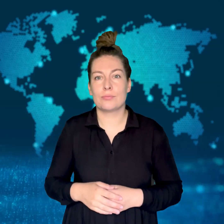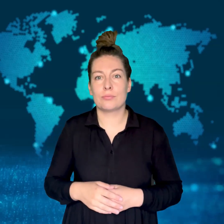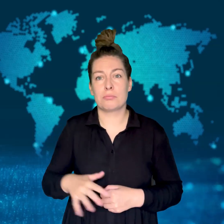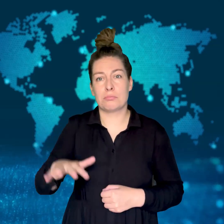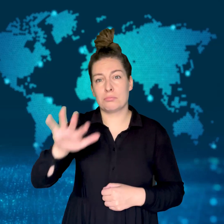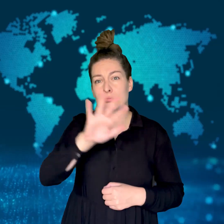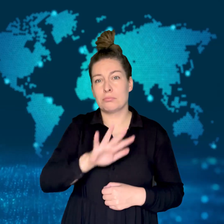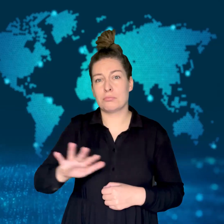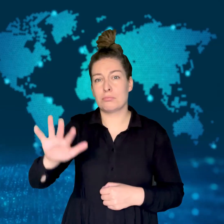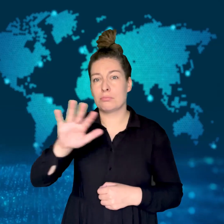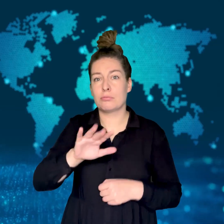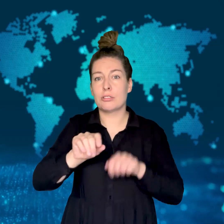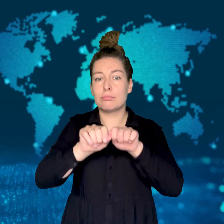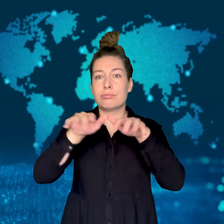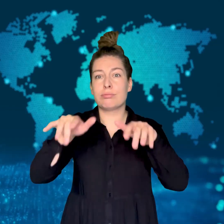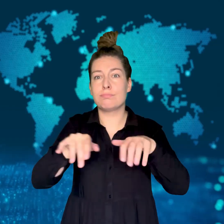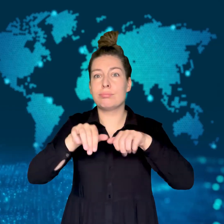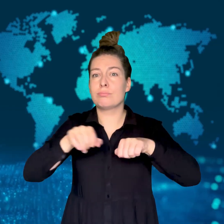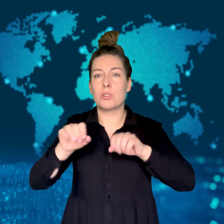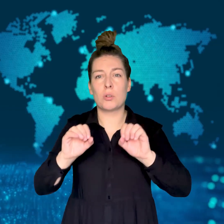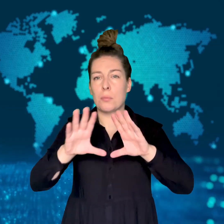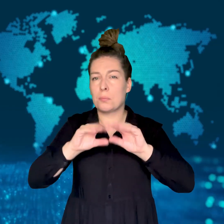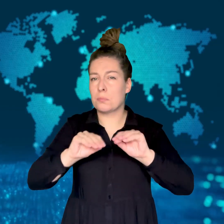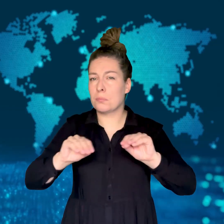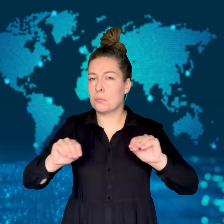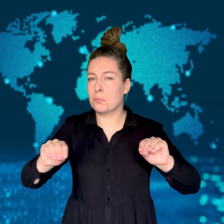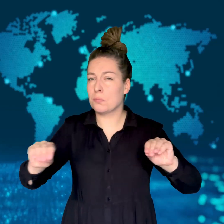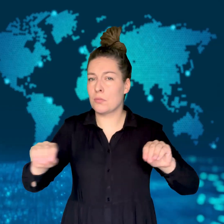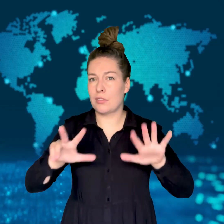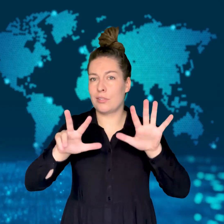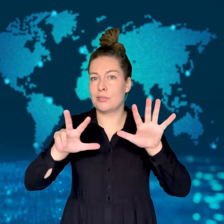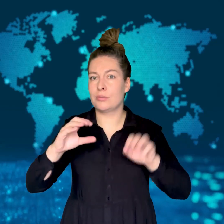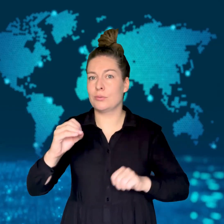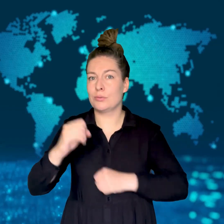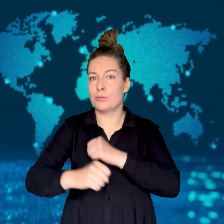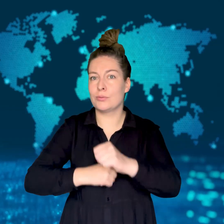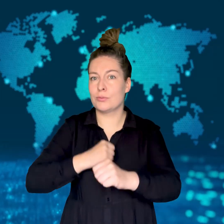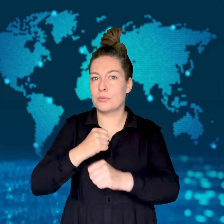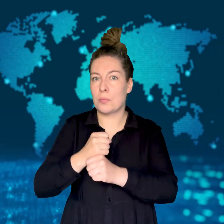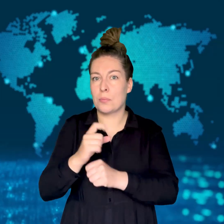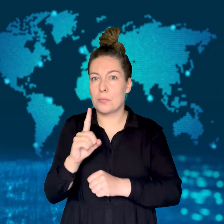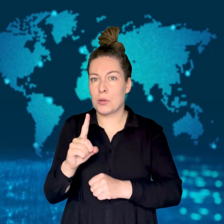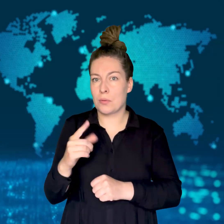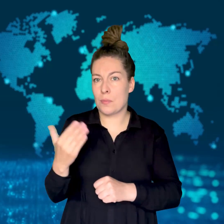but it is expected that there may be several years of increased activity.